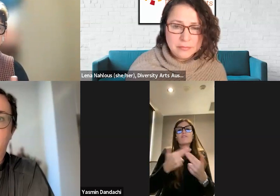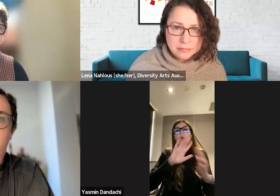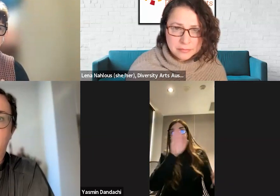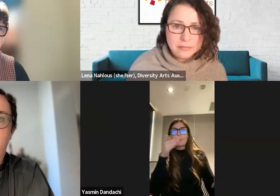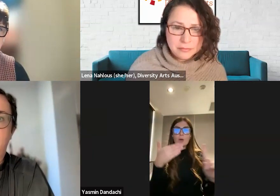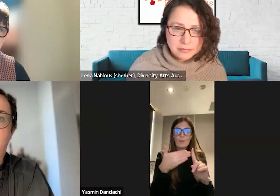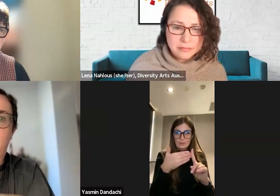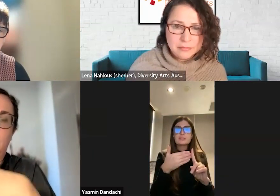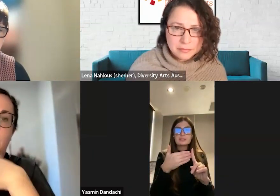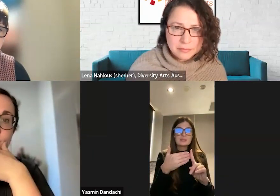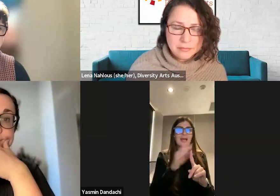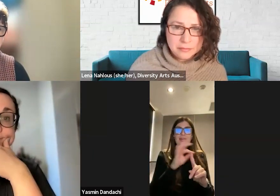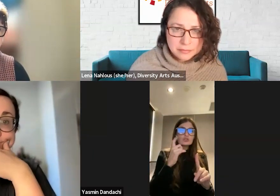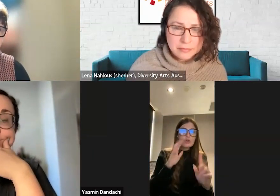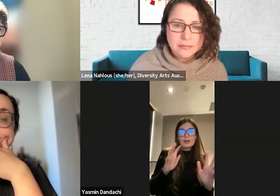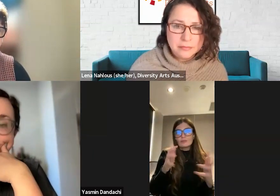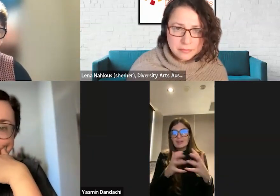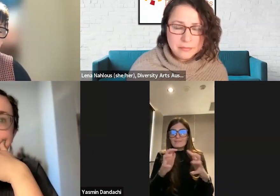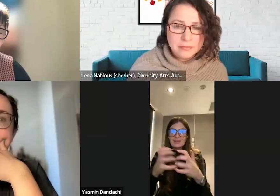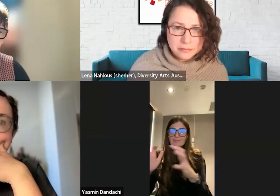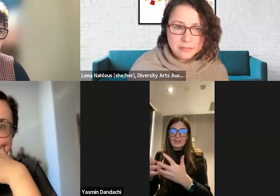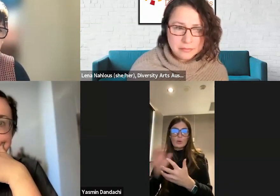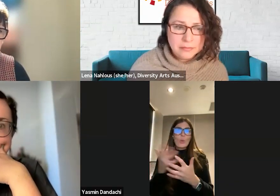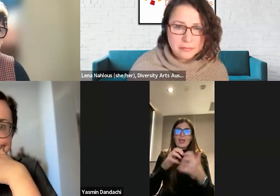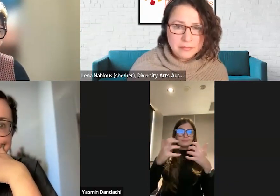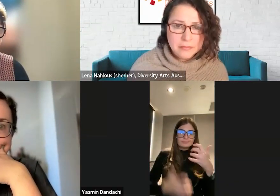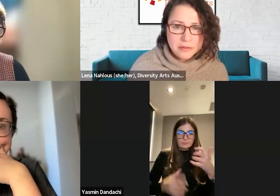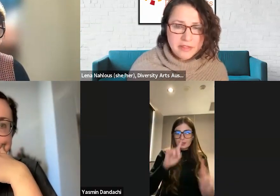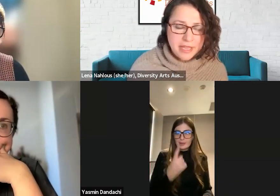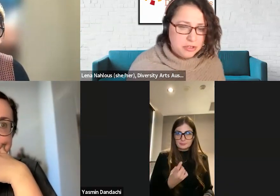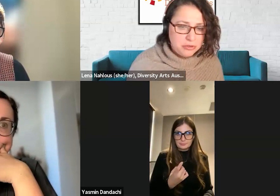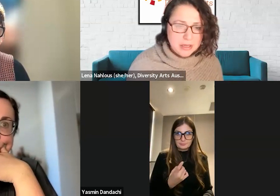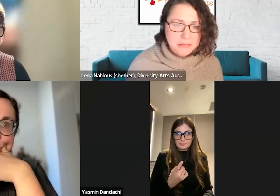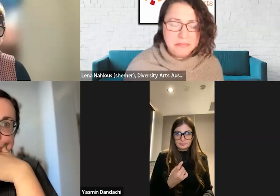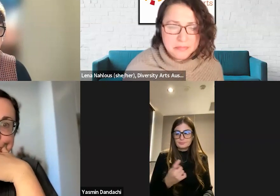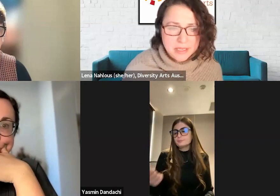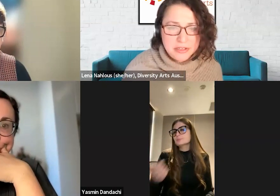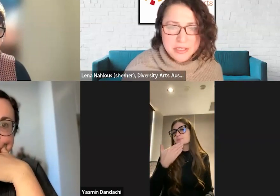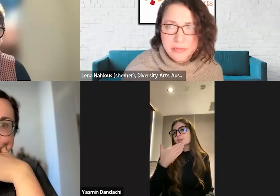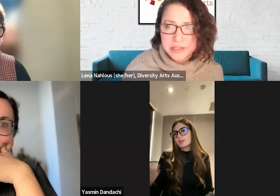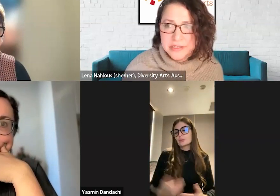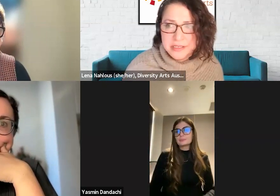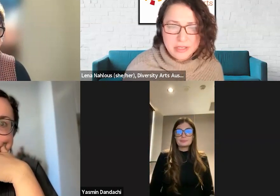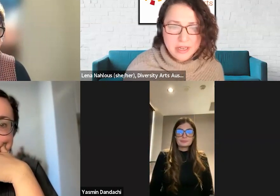trying to fit a square peg round hole all the time. Thank you. Thank you so much, Cecilia.